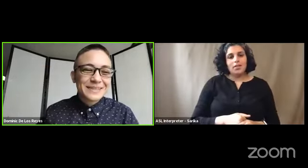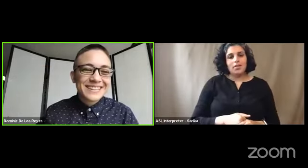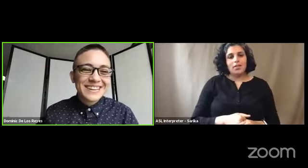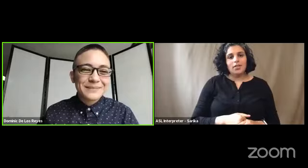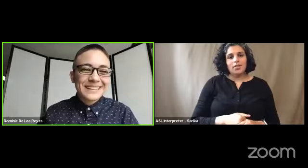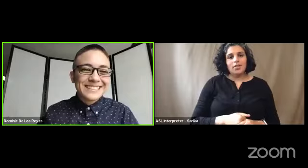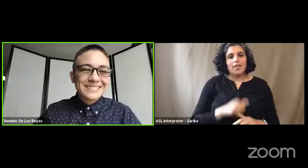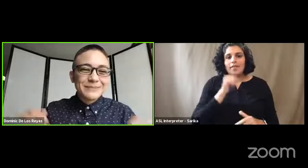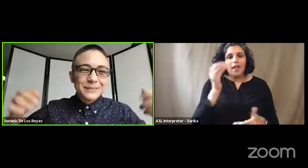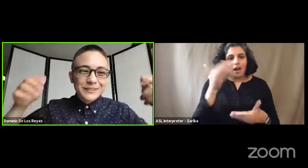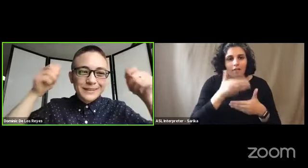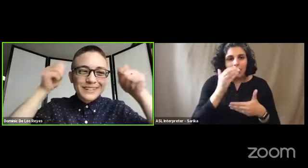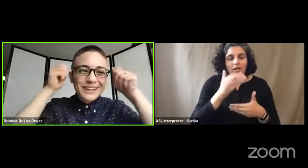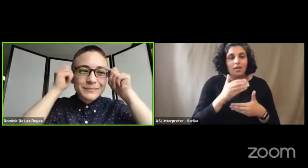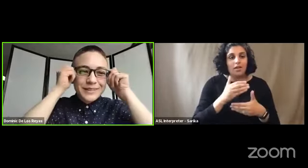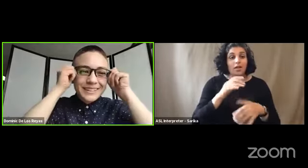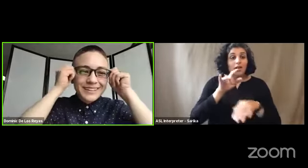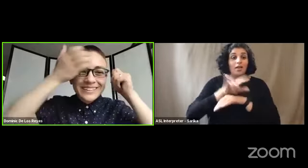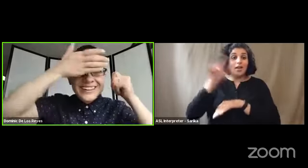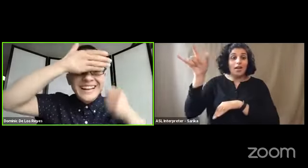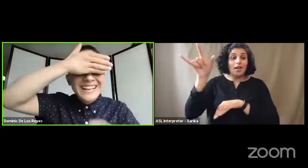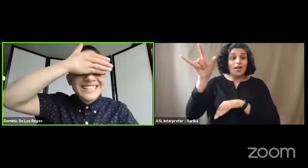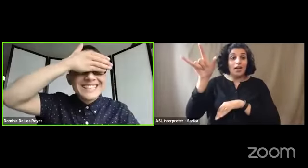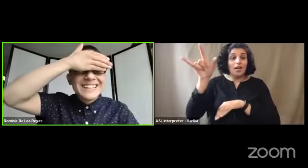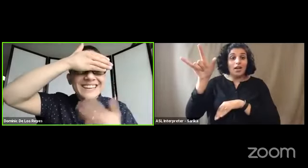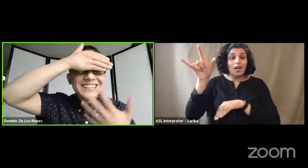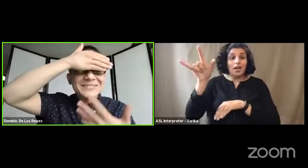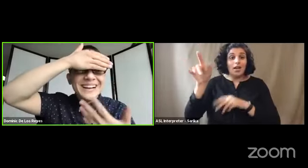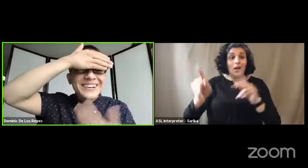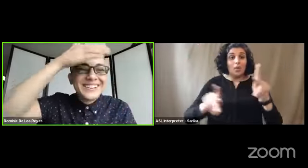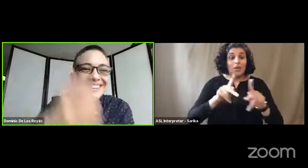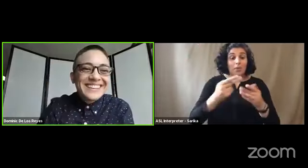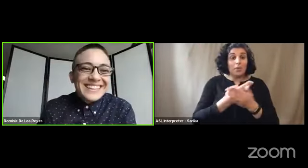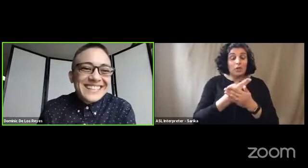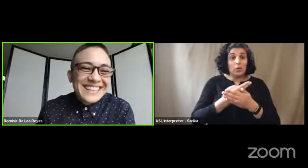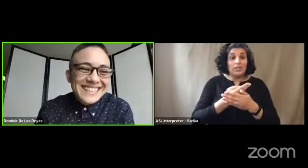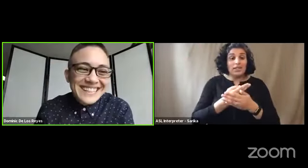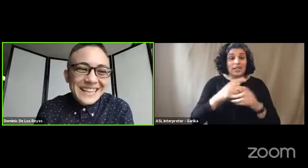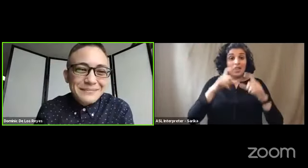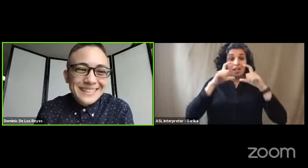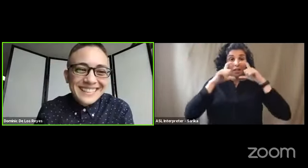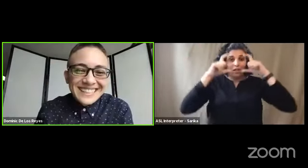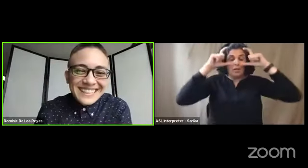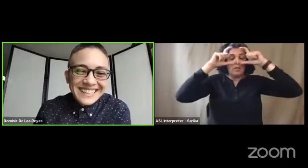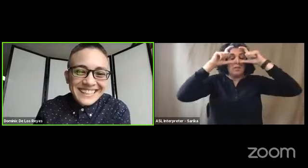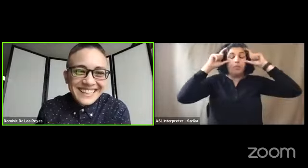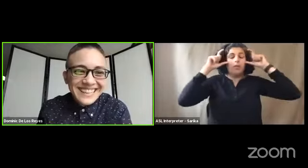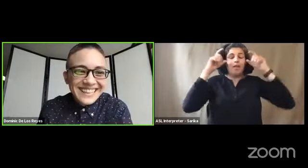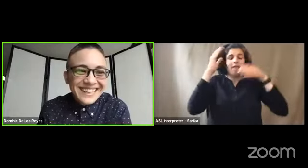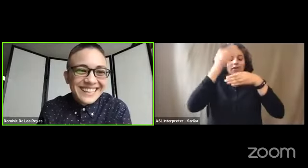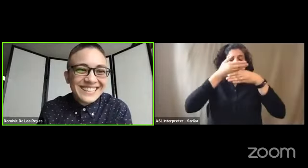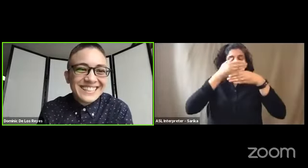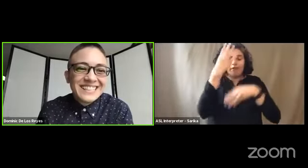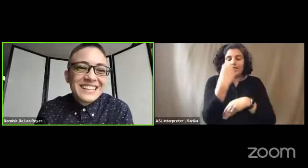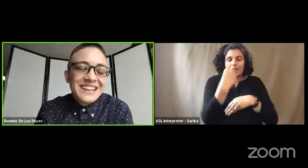Sometimes on airplanes people have been caught putting it on their eyes and not their mouth to sleep.